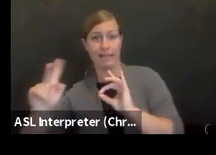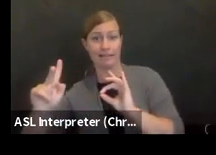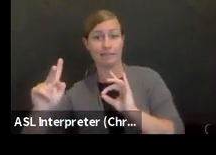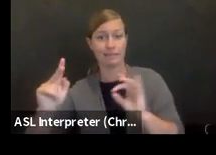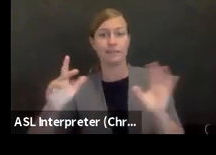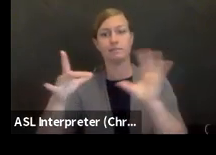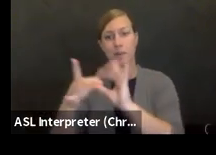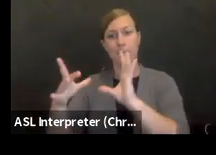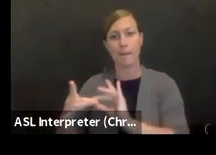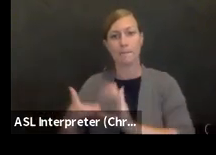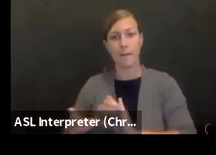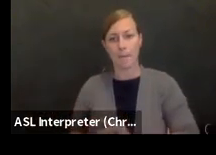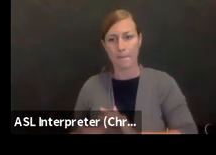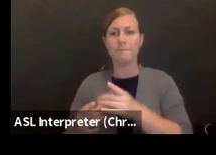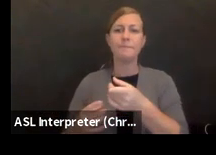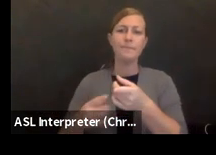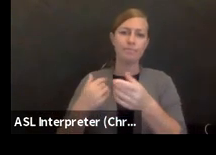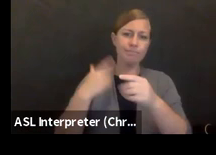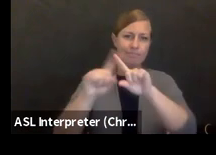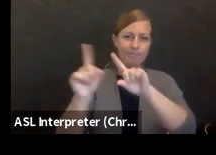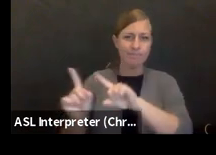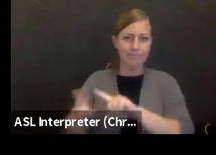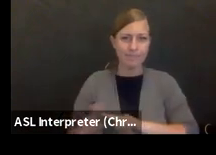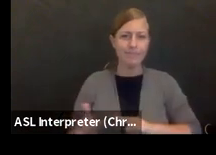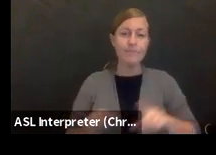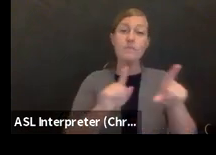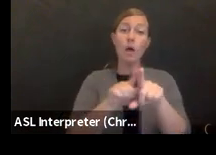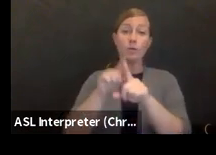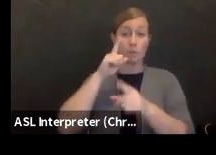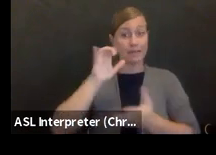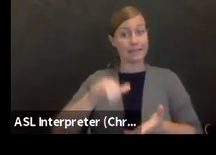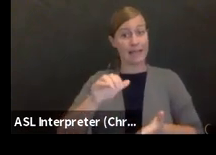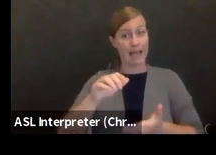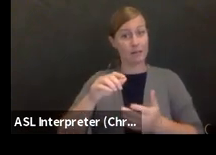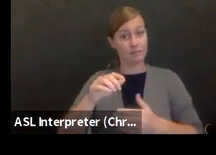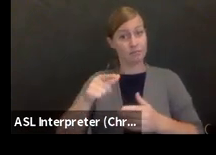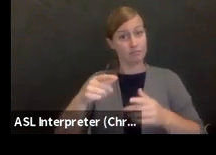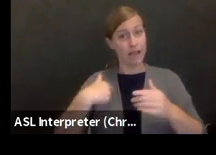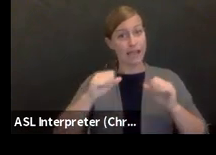ESD 112-- Kristina Wambold: I can go over to other ones. I also because this is an editing window, and I want to increase my size again.